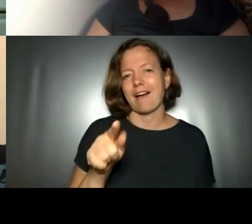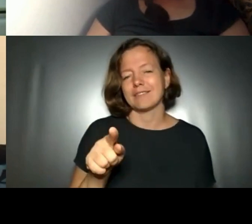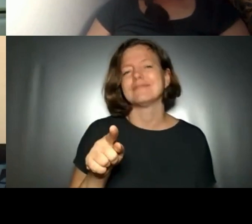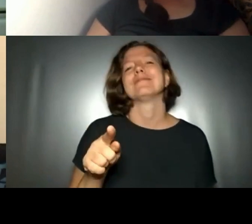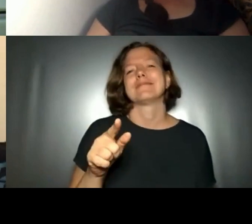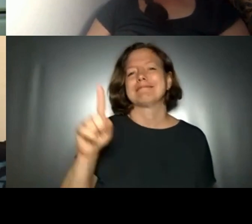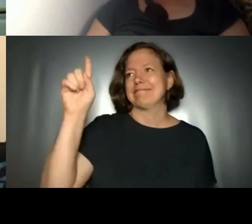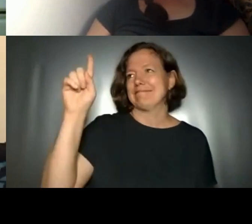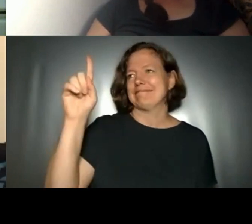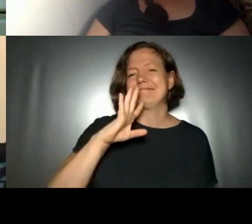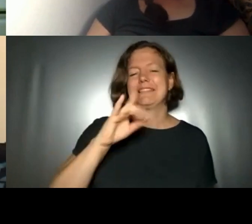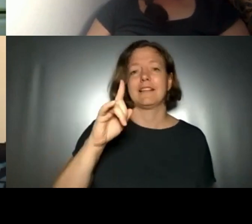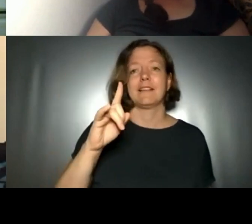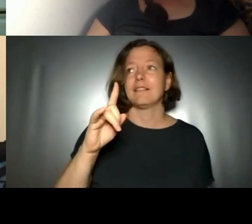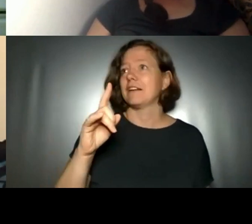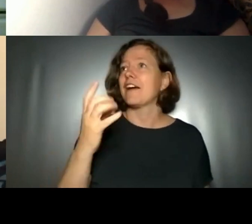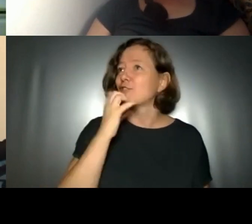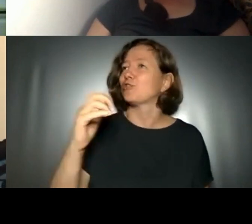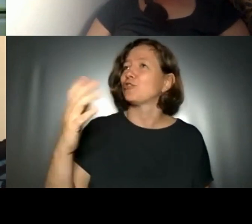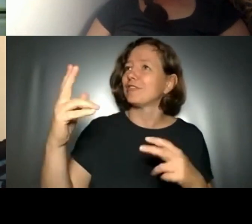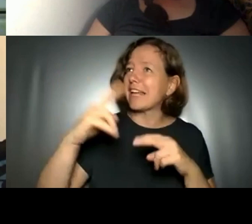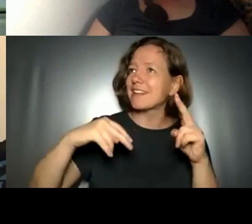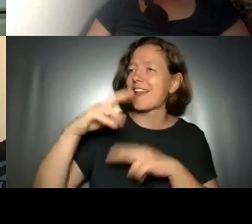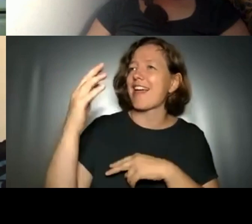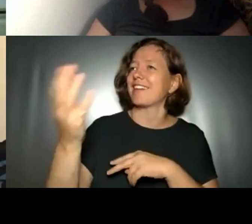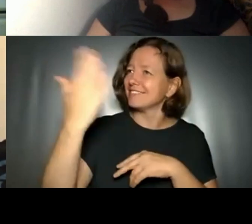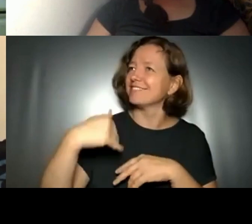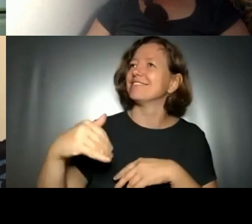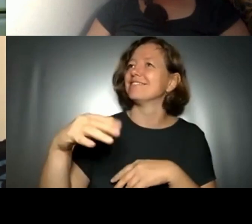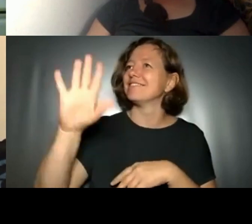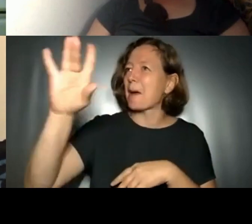It doesn't even have to be a question. It can just be saying hi.